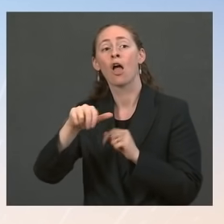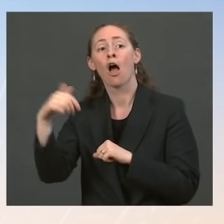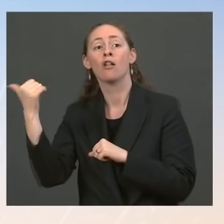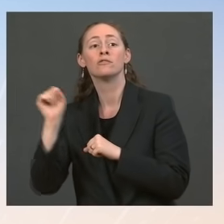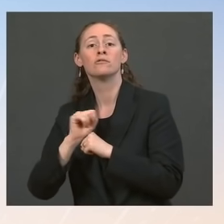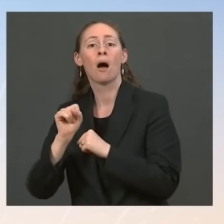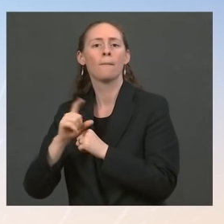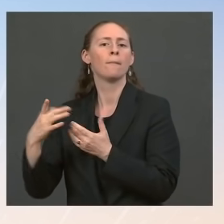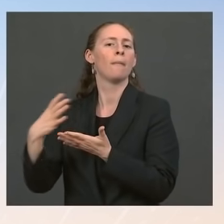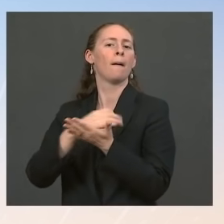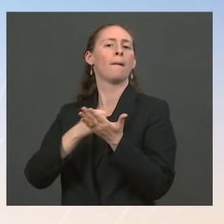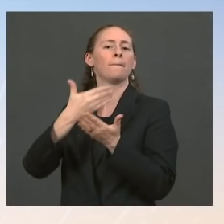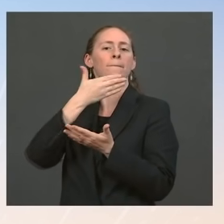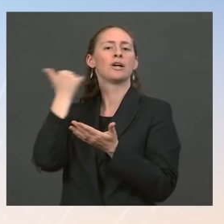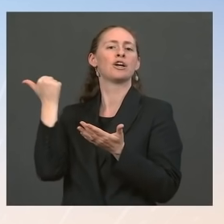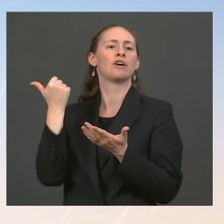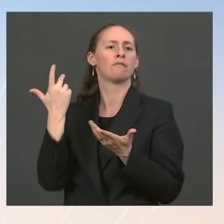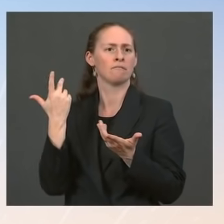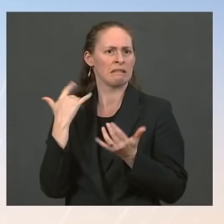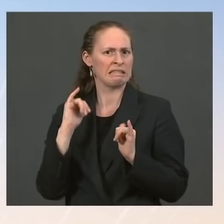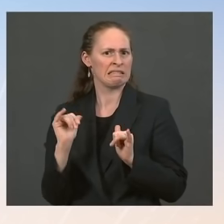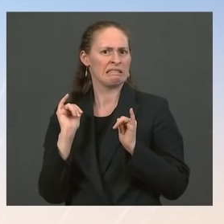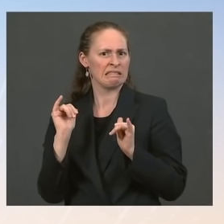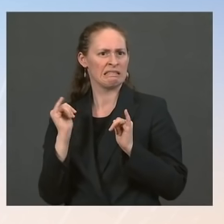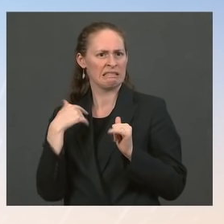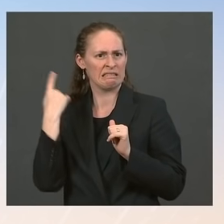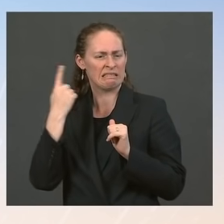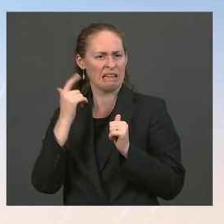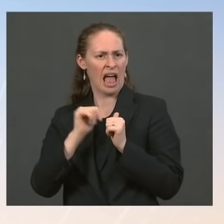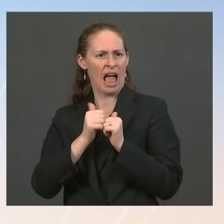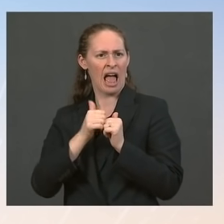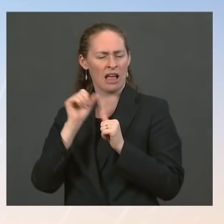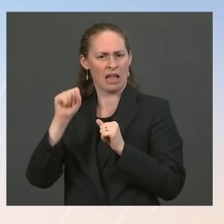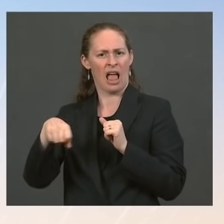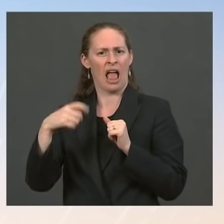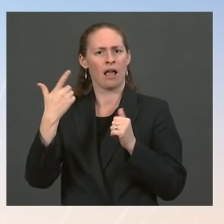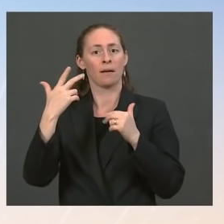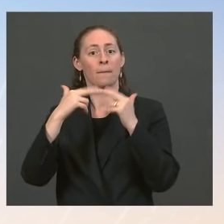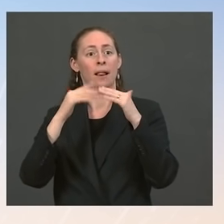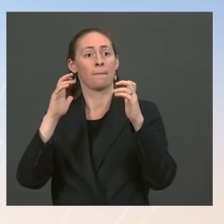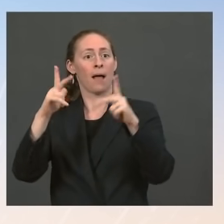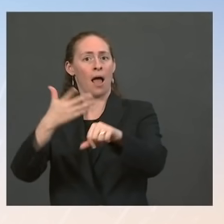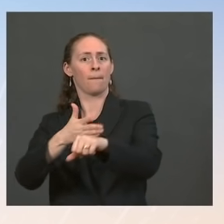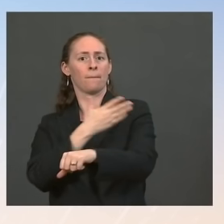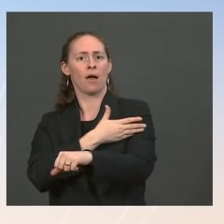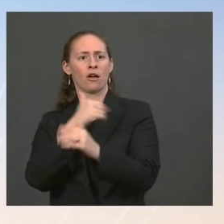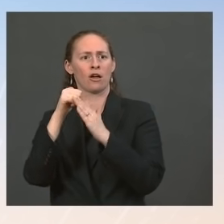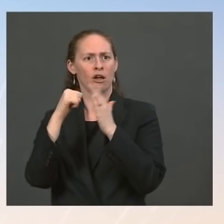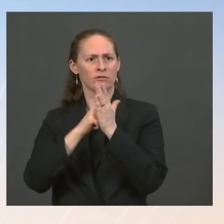How quickly could the Build Back Better agenda have an impact? How quickly could funding potentially reverse